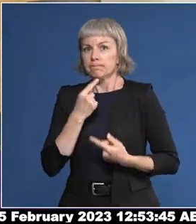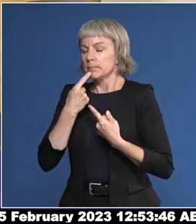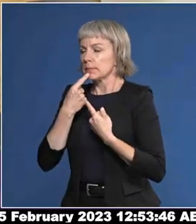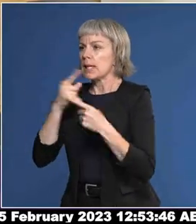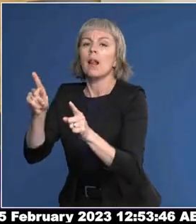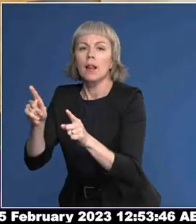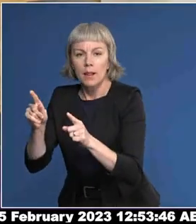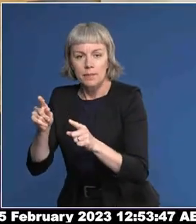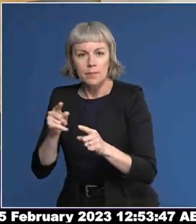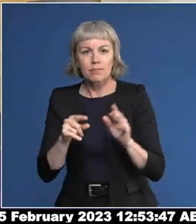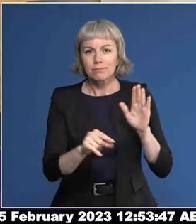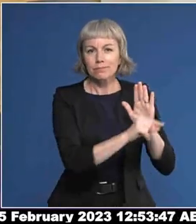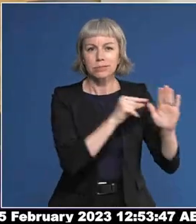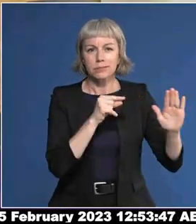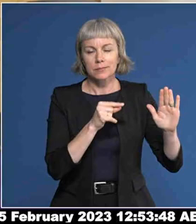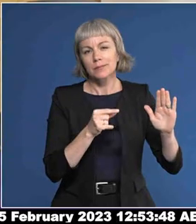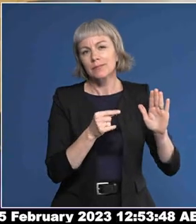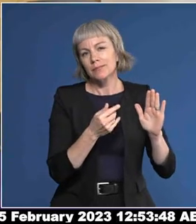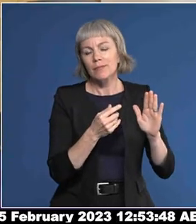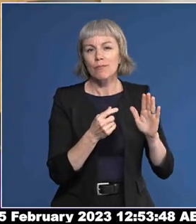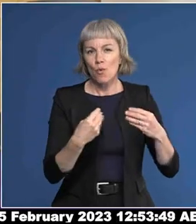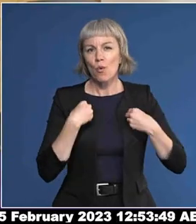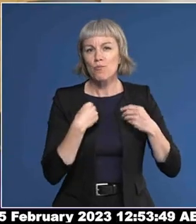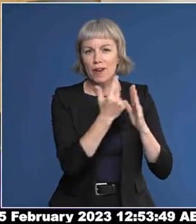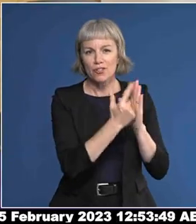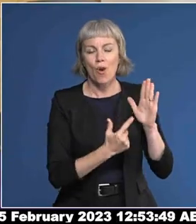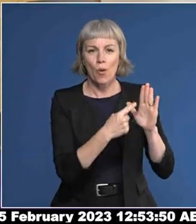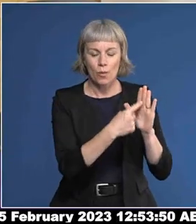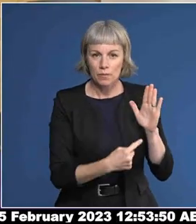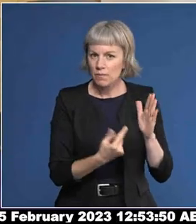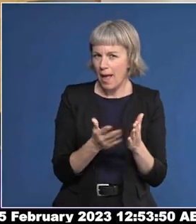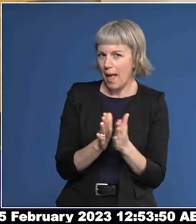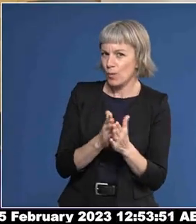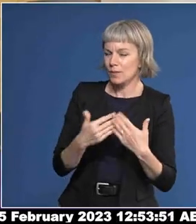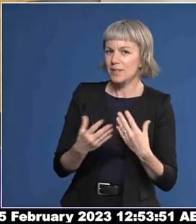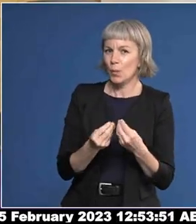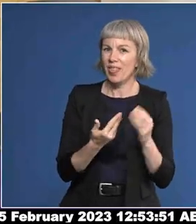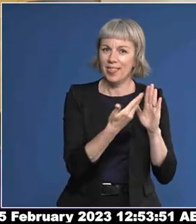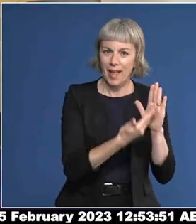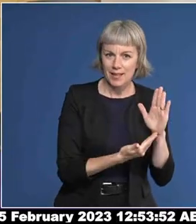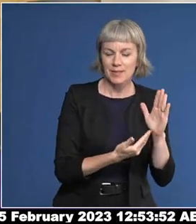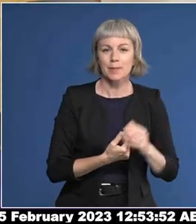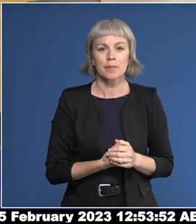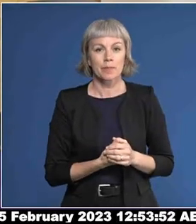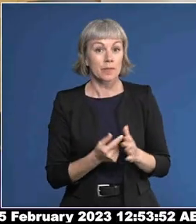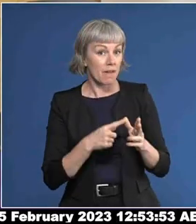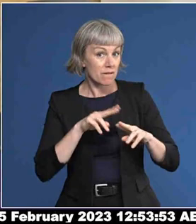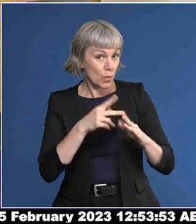the Corporations Act. But for - I would imagine for Afford and for Disability Trust, you have obligations to set